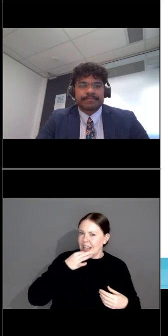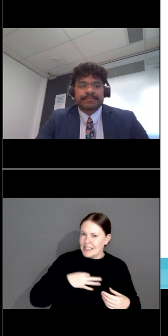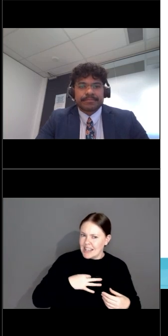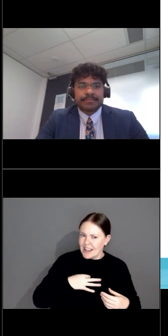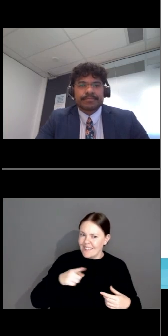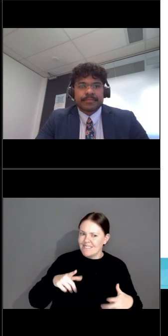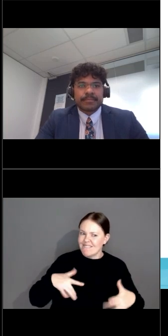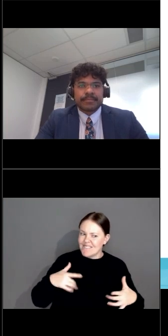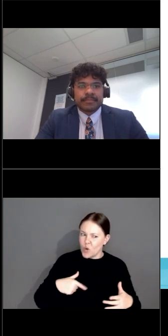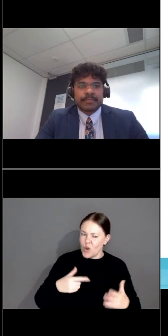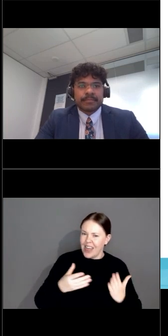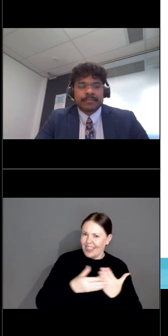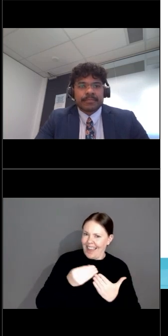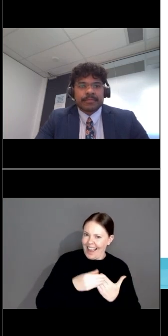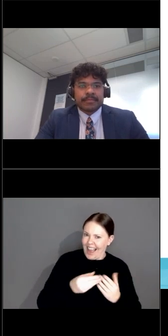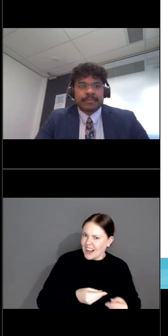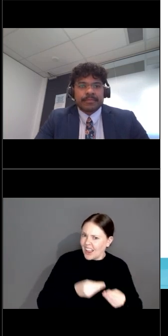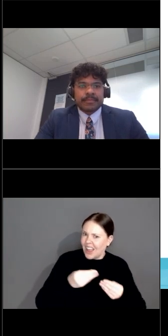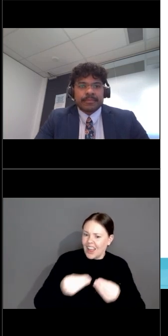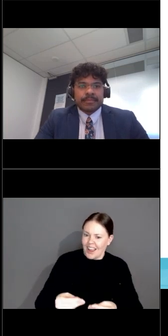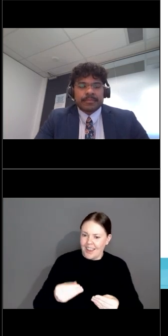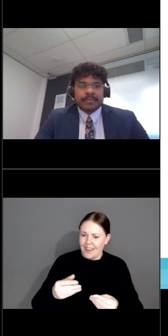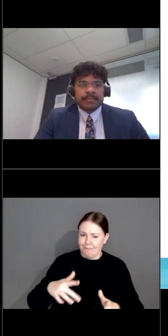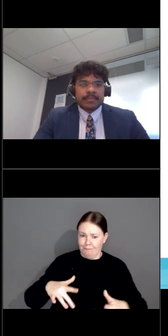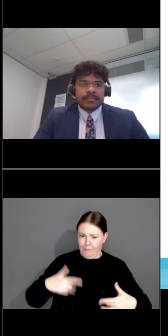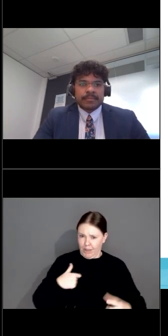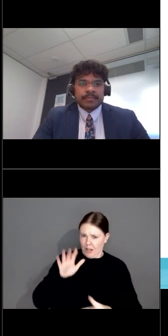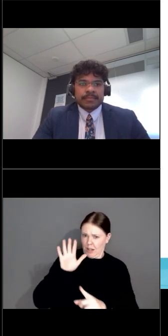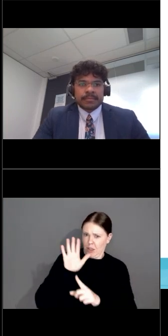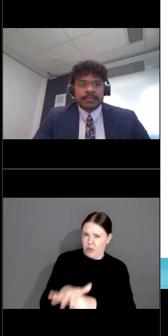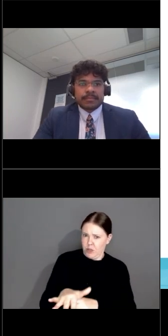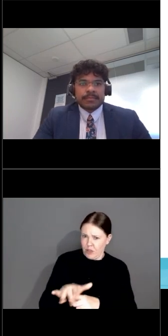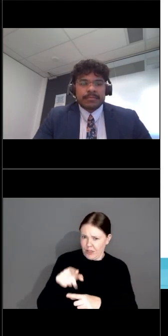conversation without people feeling like I'm being condescending and well one of the tips I heard and